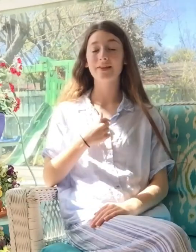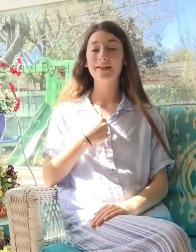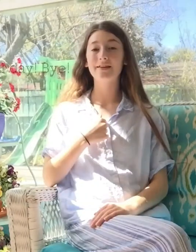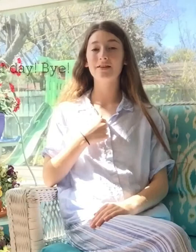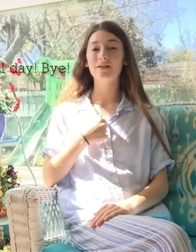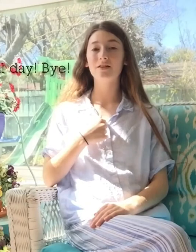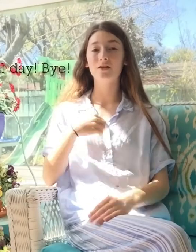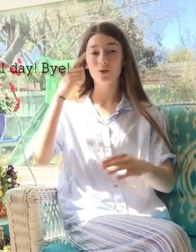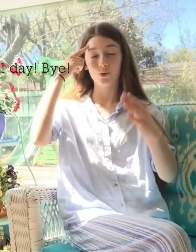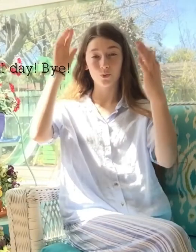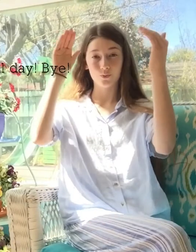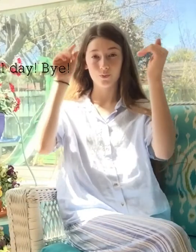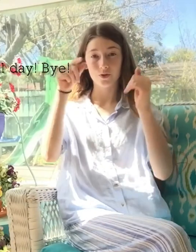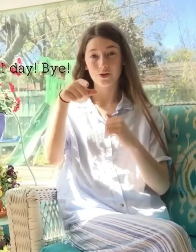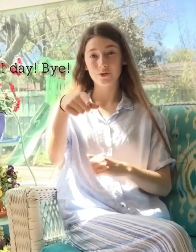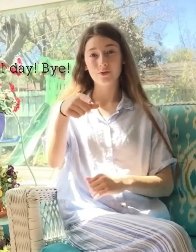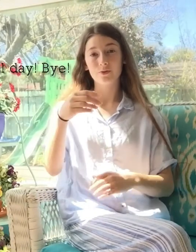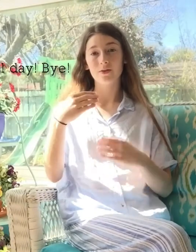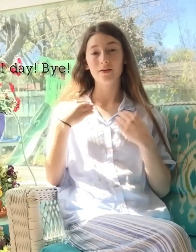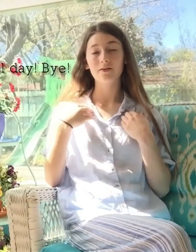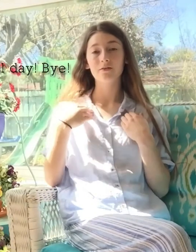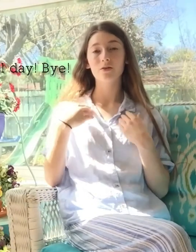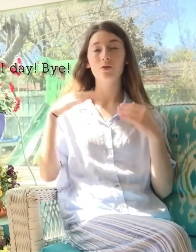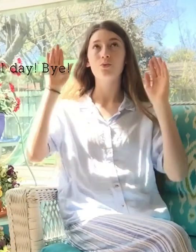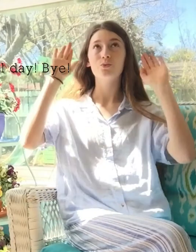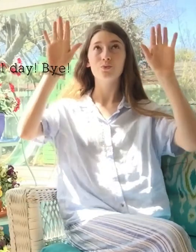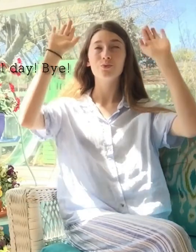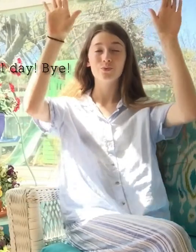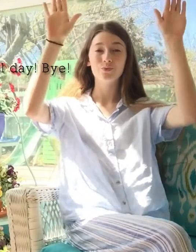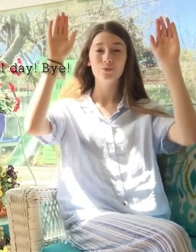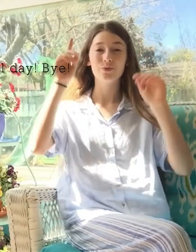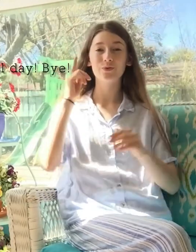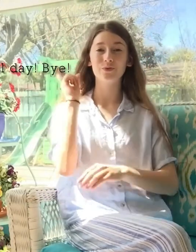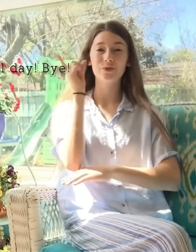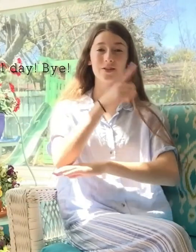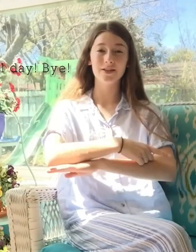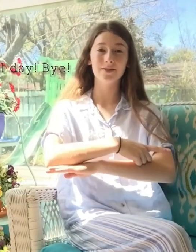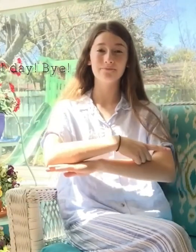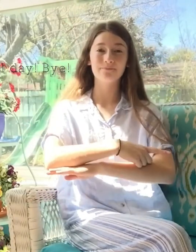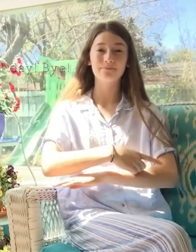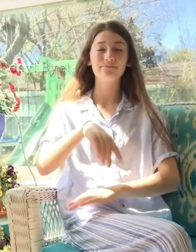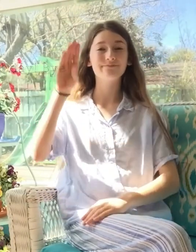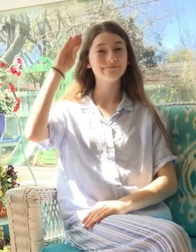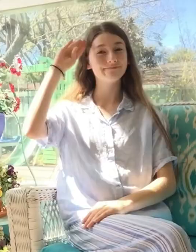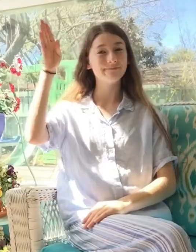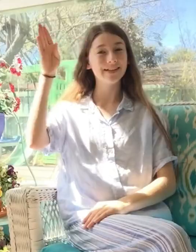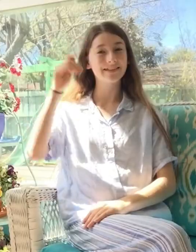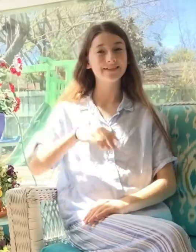I hope you have a wonderful day! Bye!